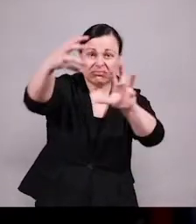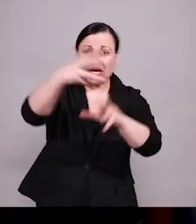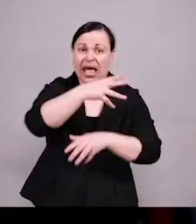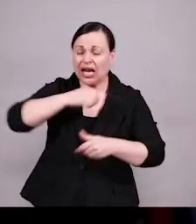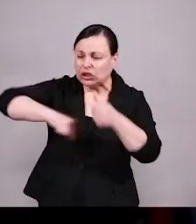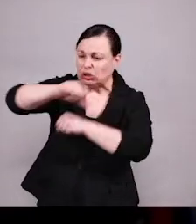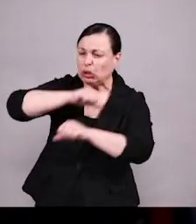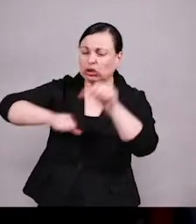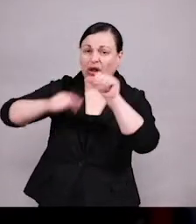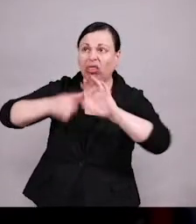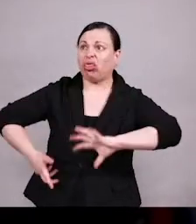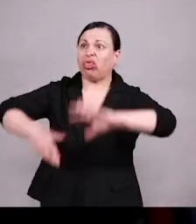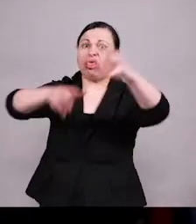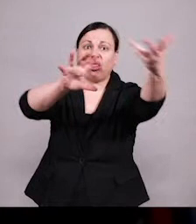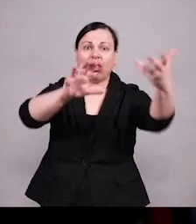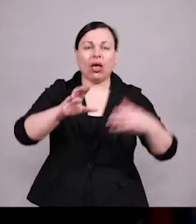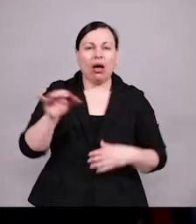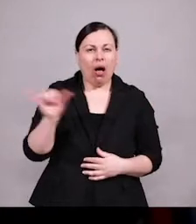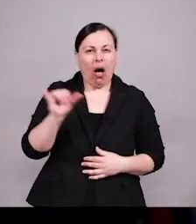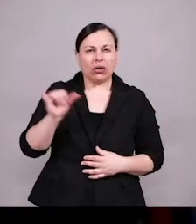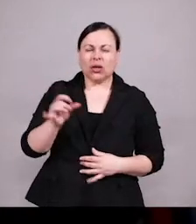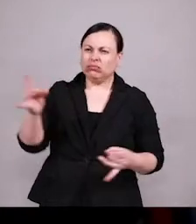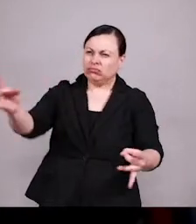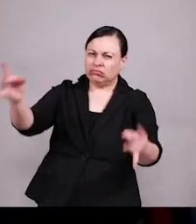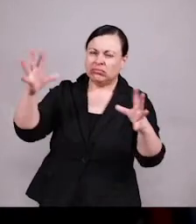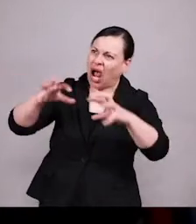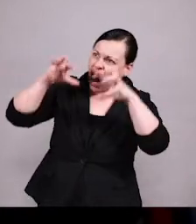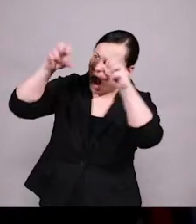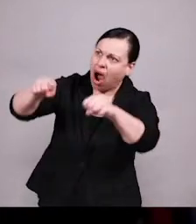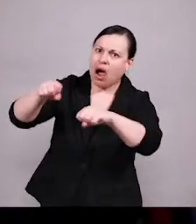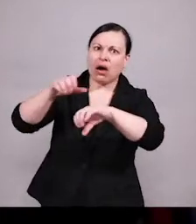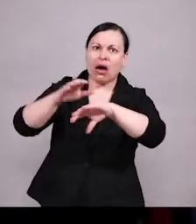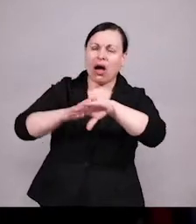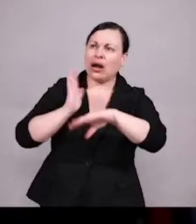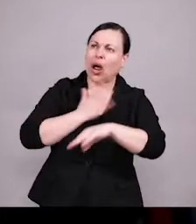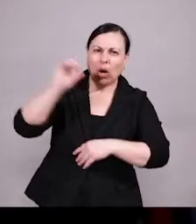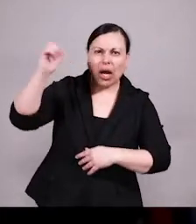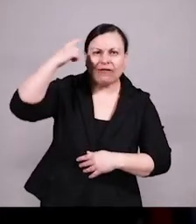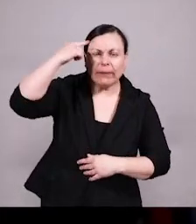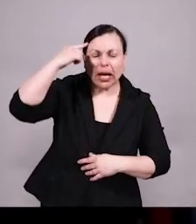to the recent shocking assault on the seat of our government, the last 12 months have challenged all